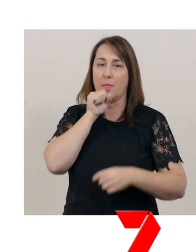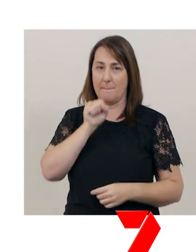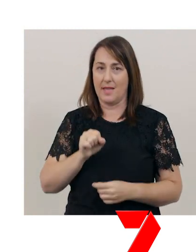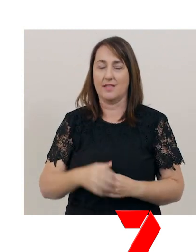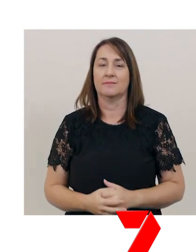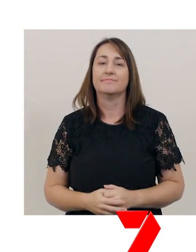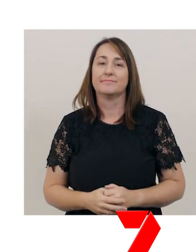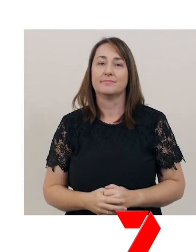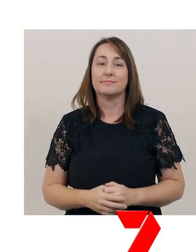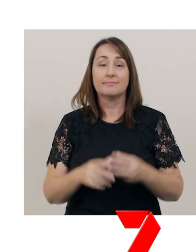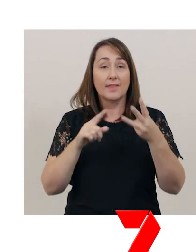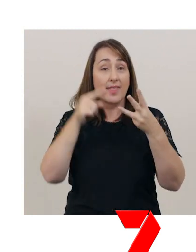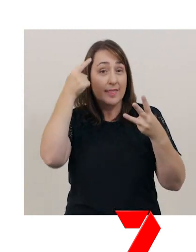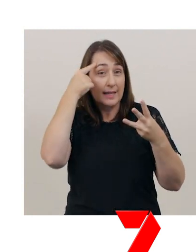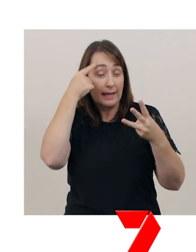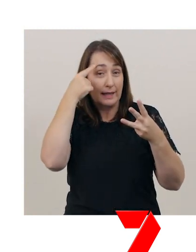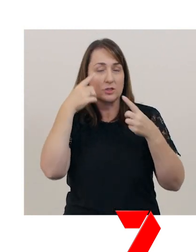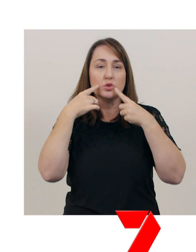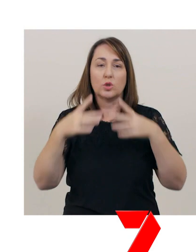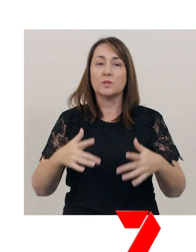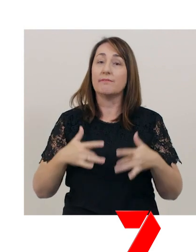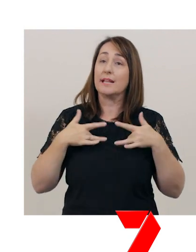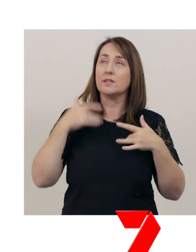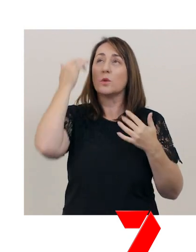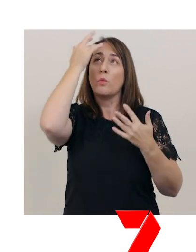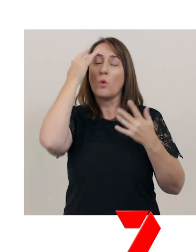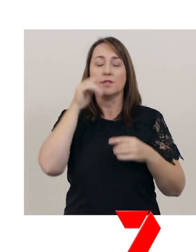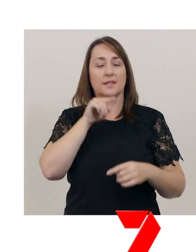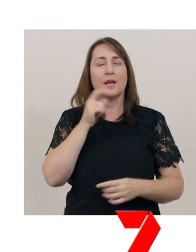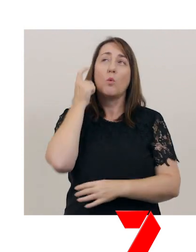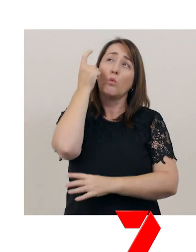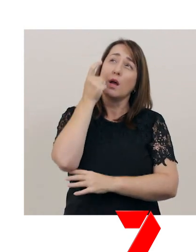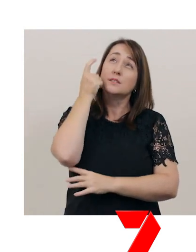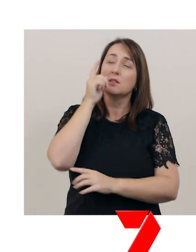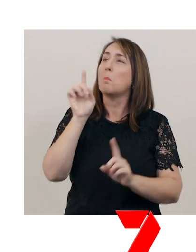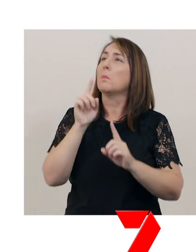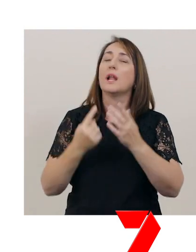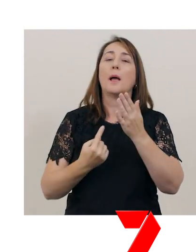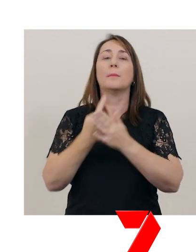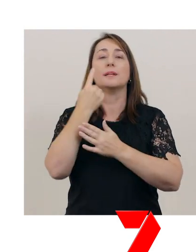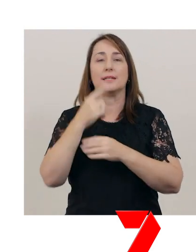'Thinking' verbs show feelings and thoughts, like – "He wondered what was happening."